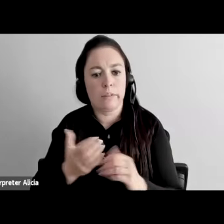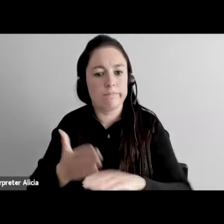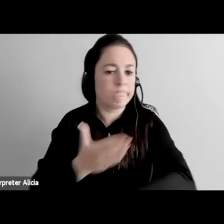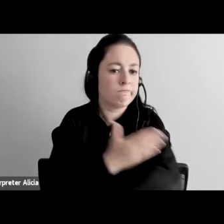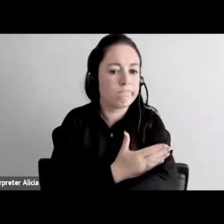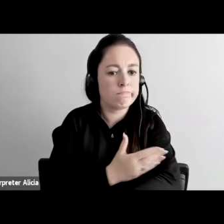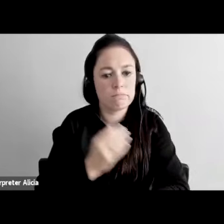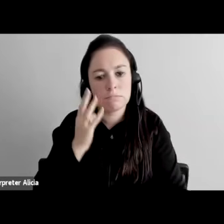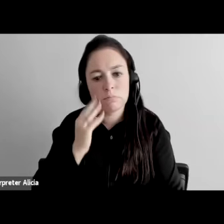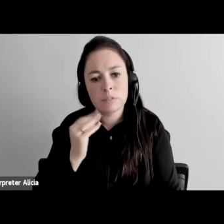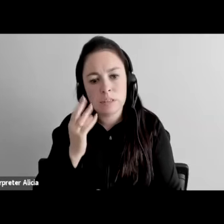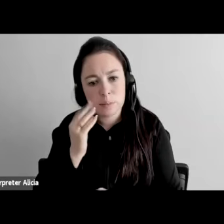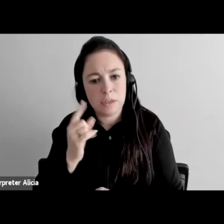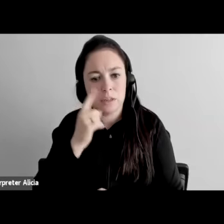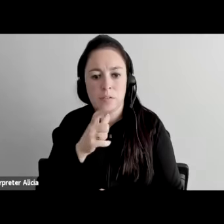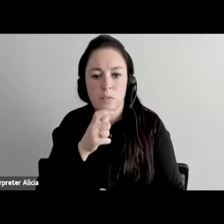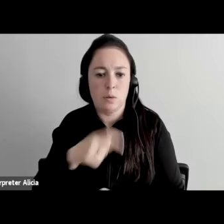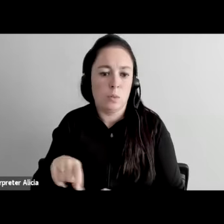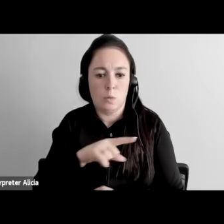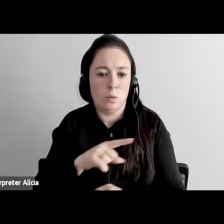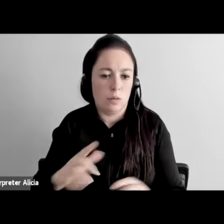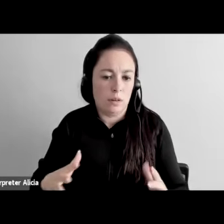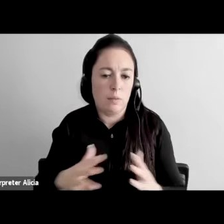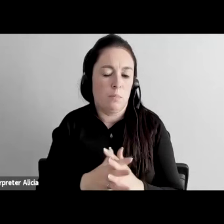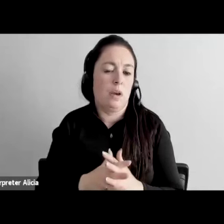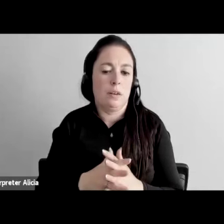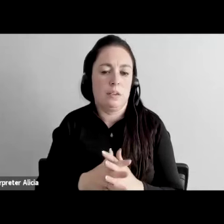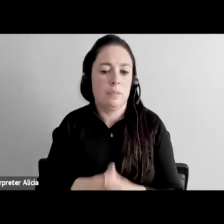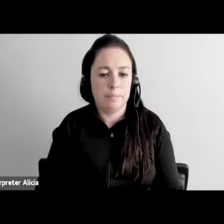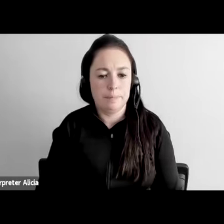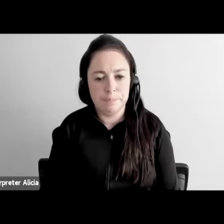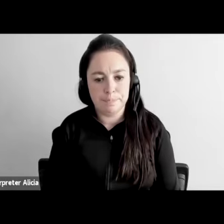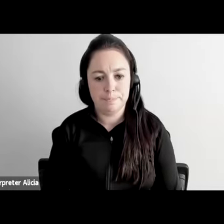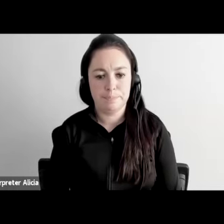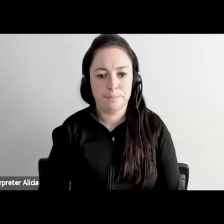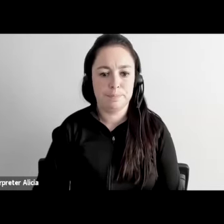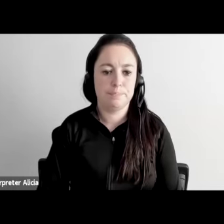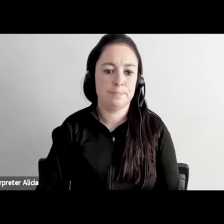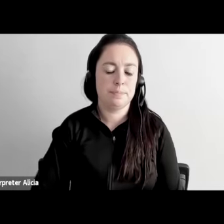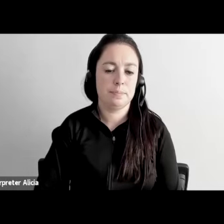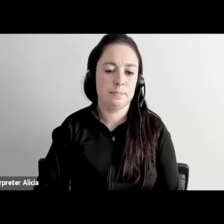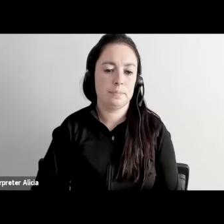well-being for all pregnant people with disabilities. And next slide.